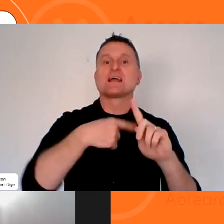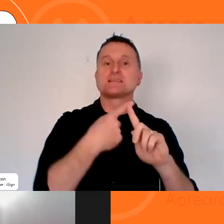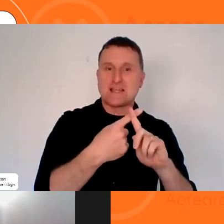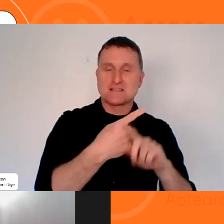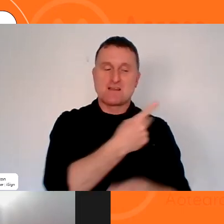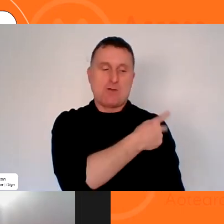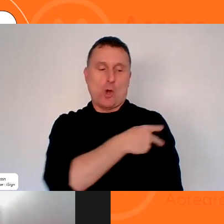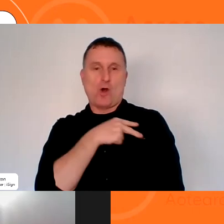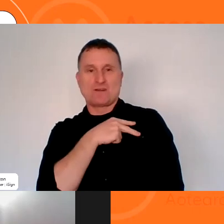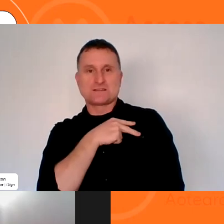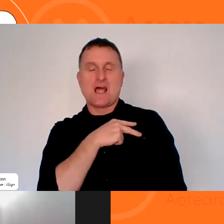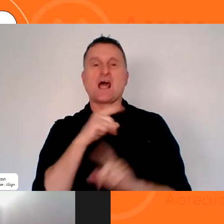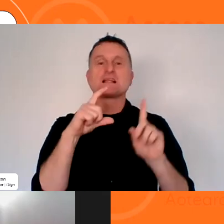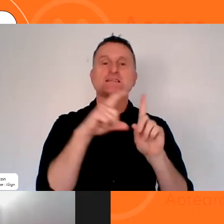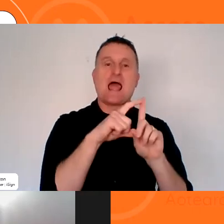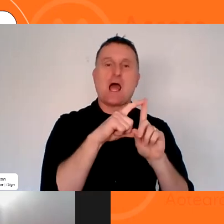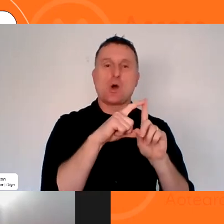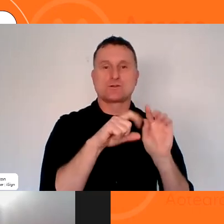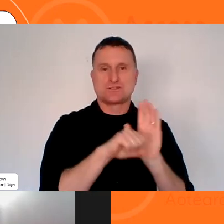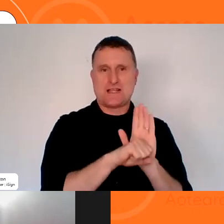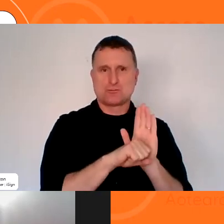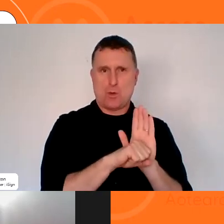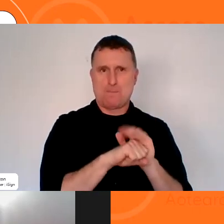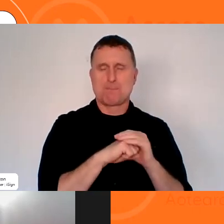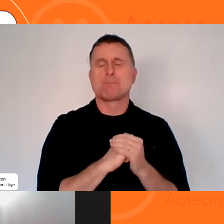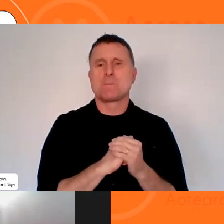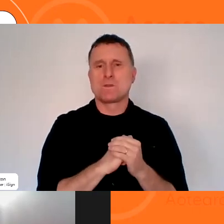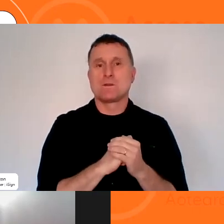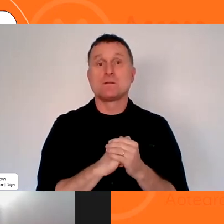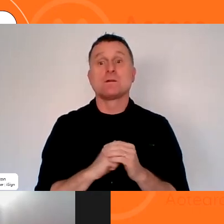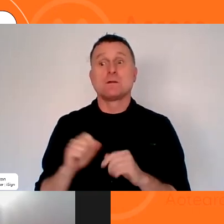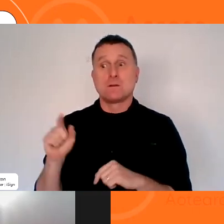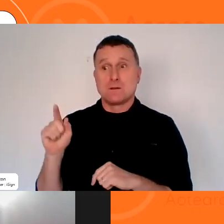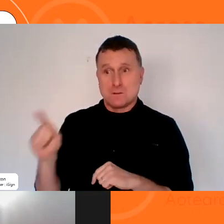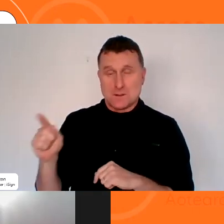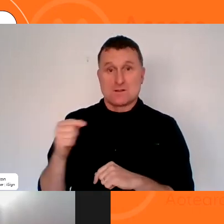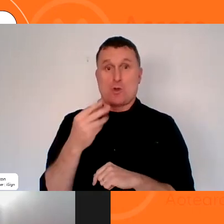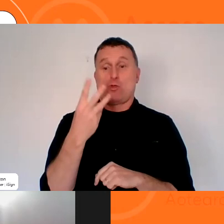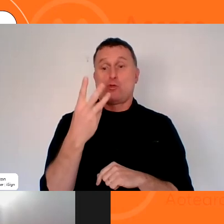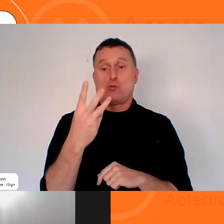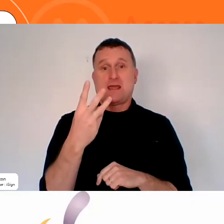She has dedicated the last three decades to disability and social